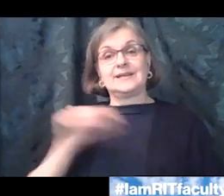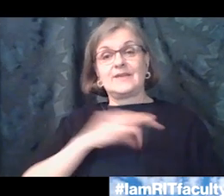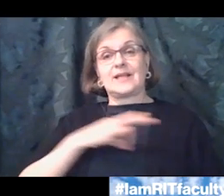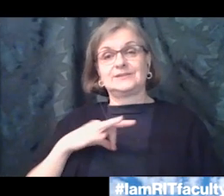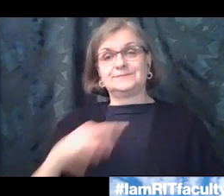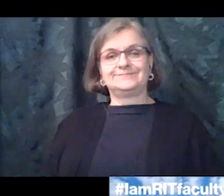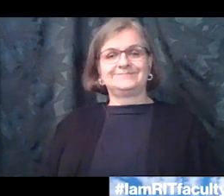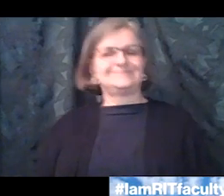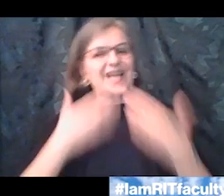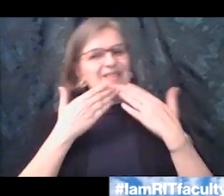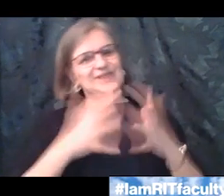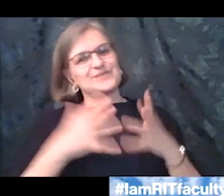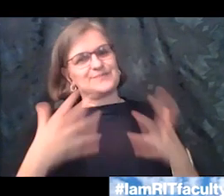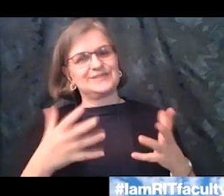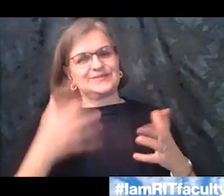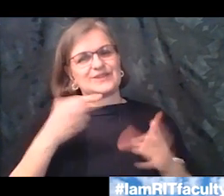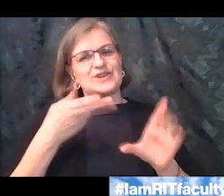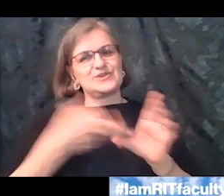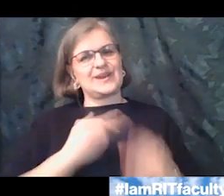Fantastic. Thank you so very much for joining us.